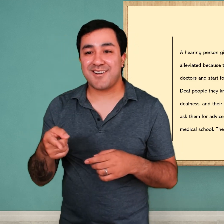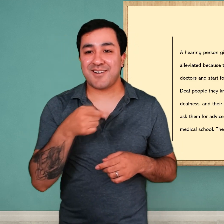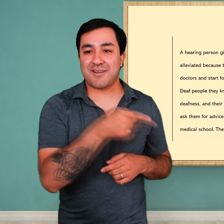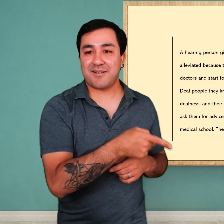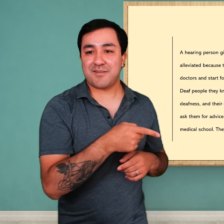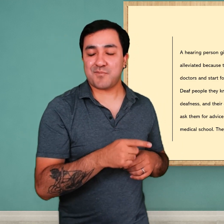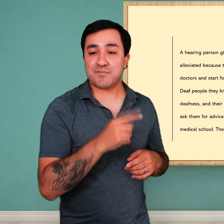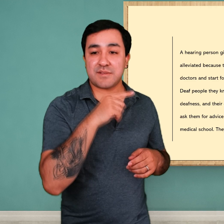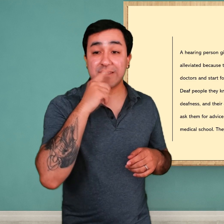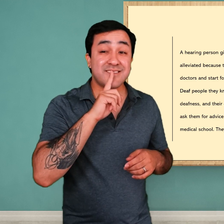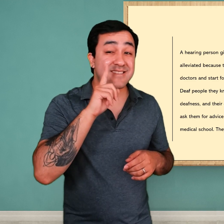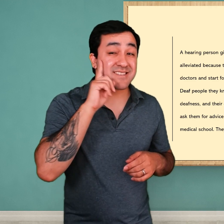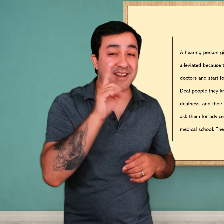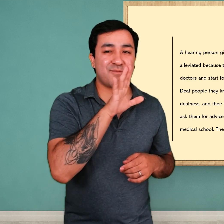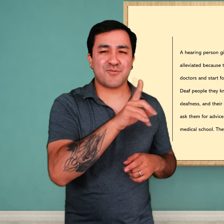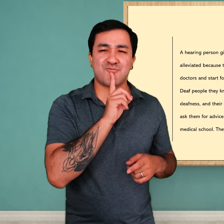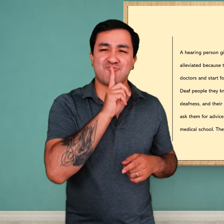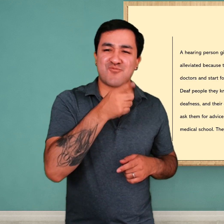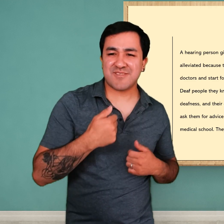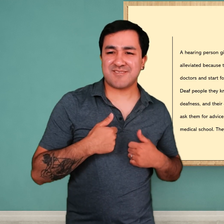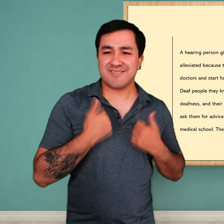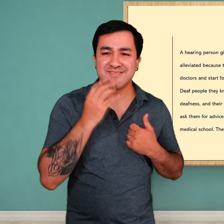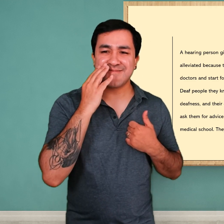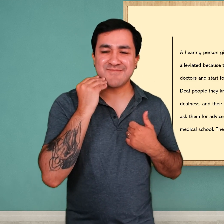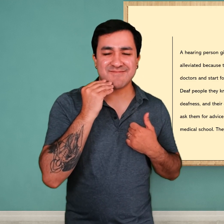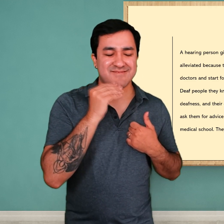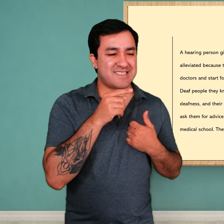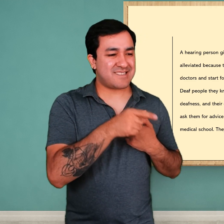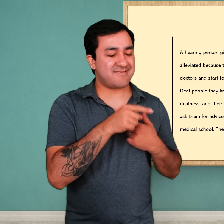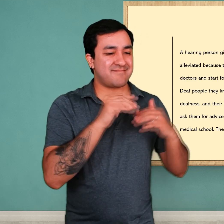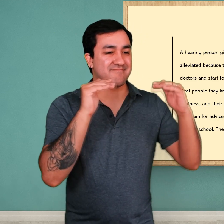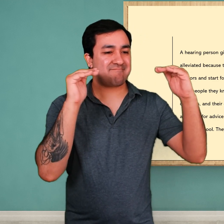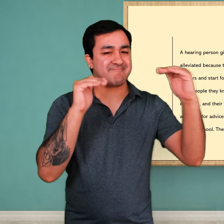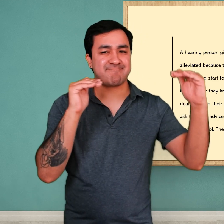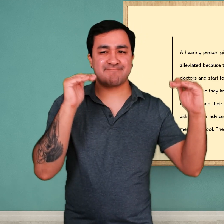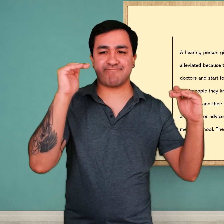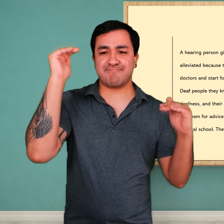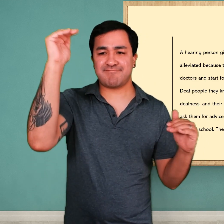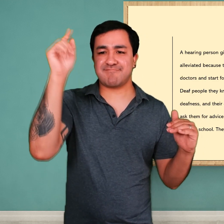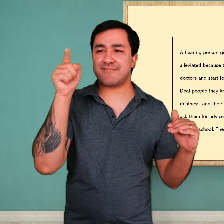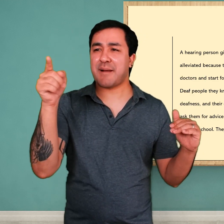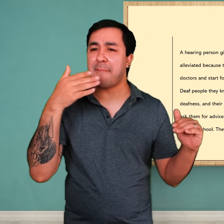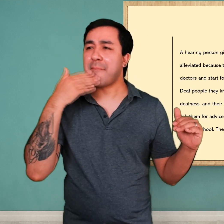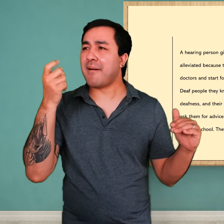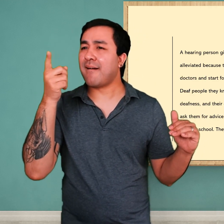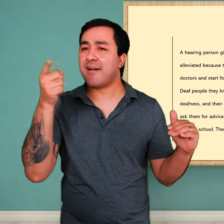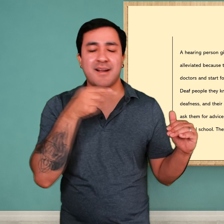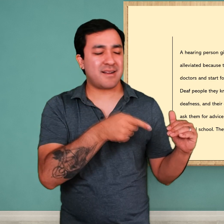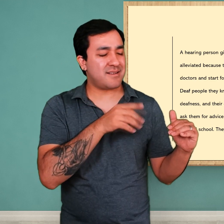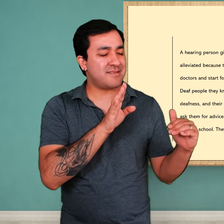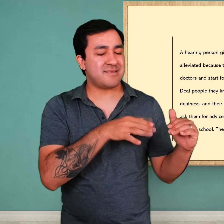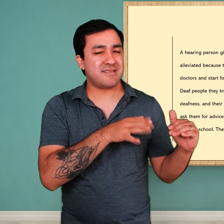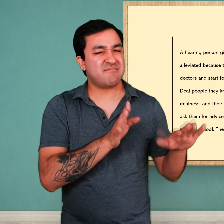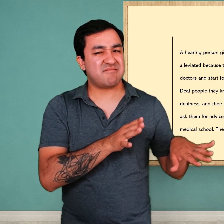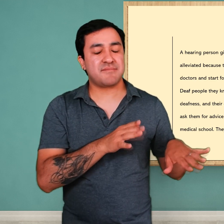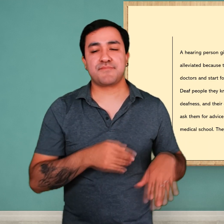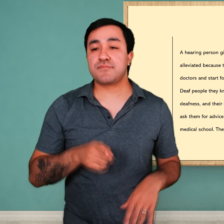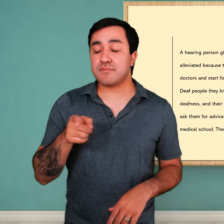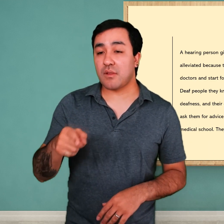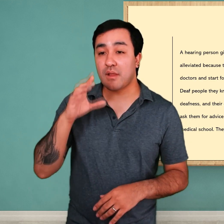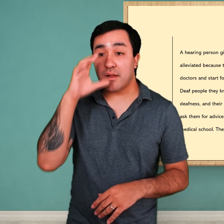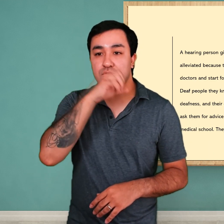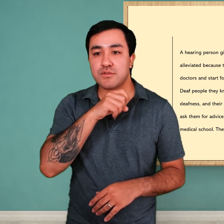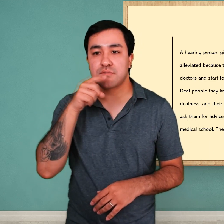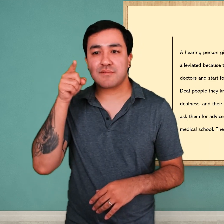lived experience and expertise of the Deaf person. The hearing person is assuming the hearing person